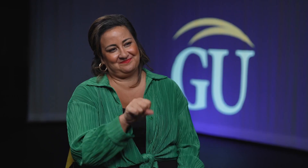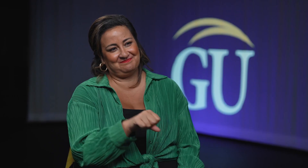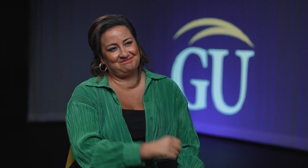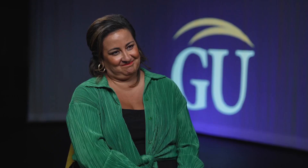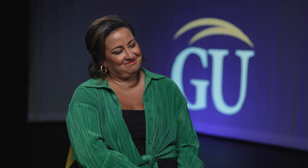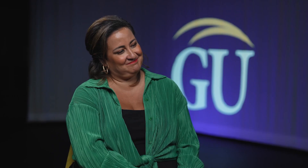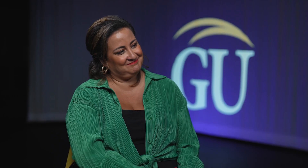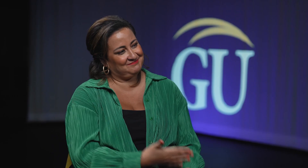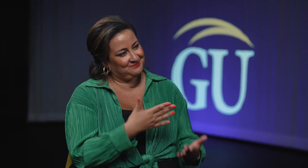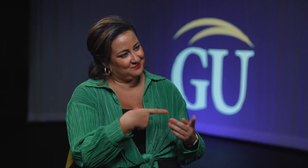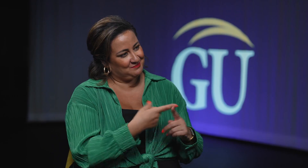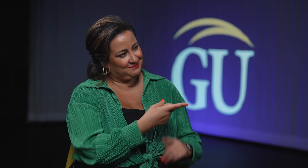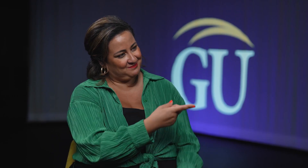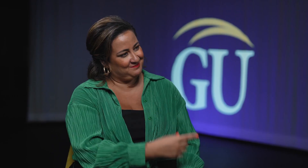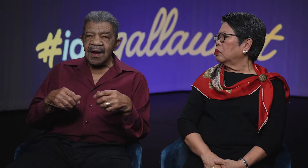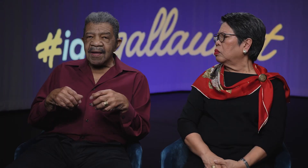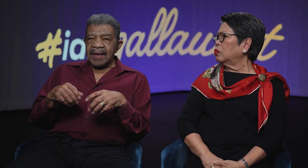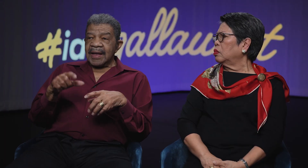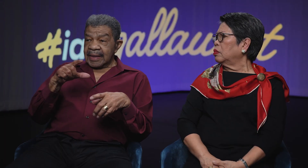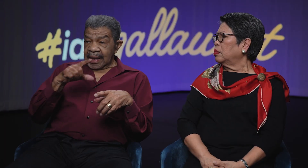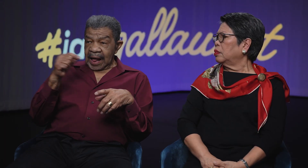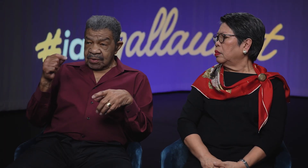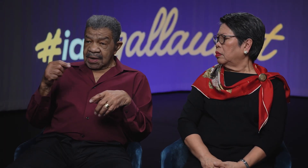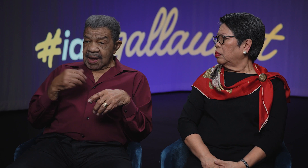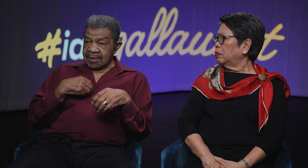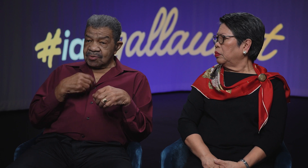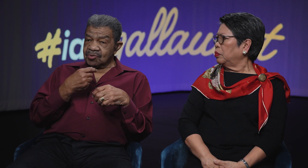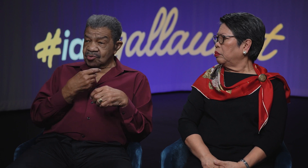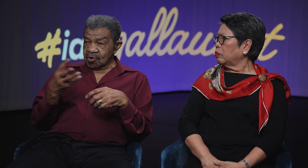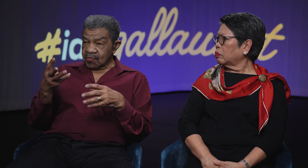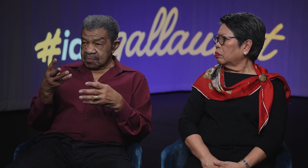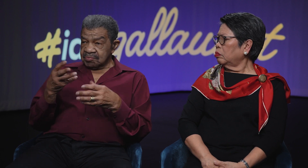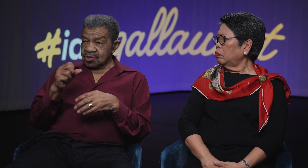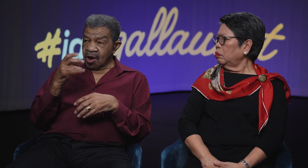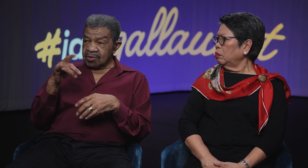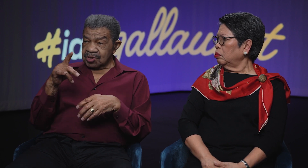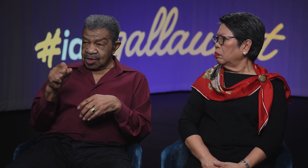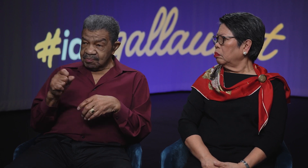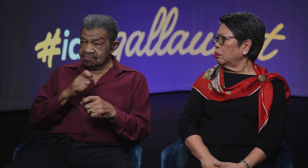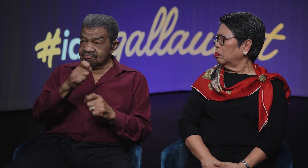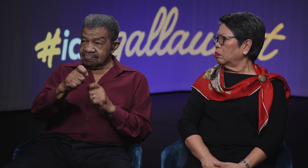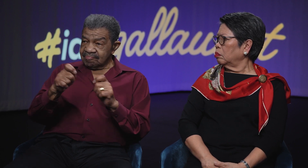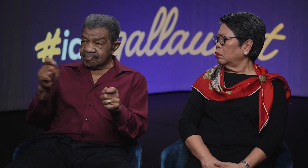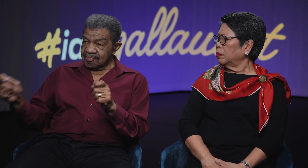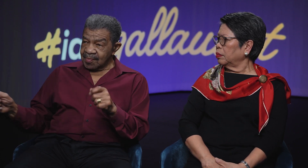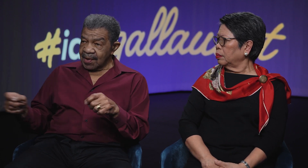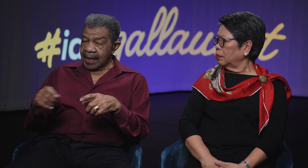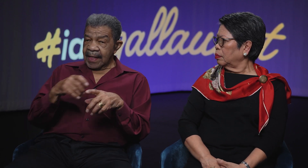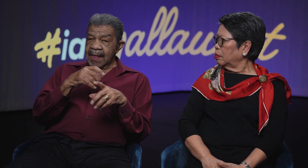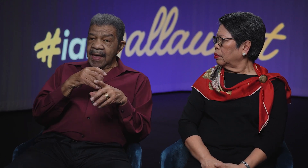Yes. What about you? Gallaudet has several scholarships that they give out,